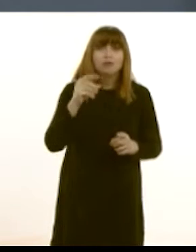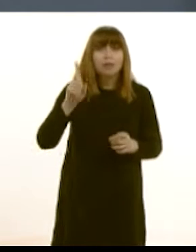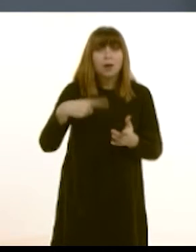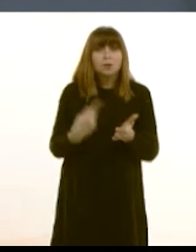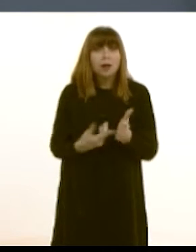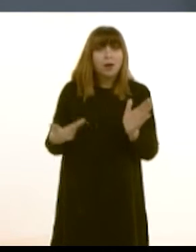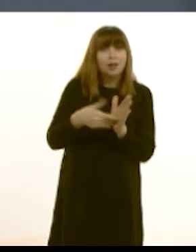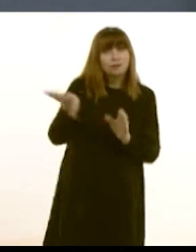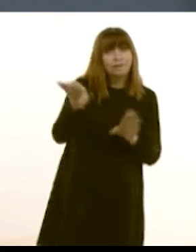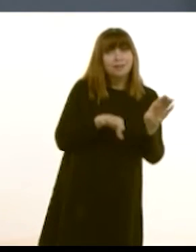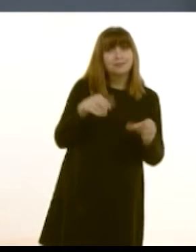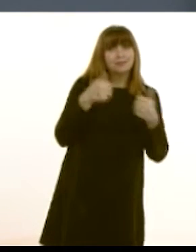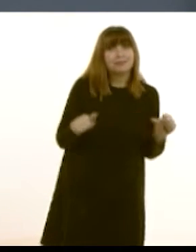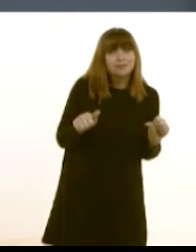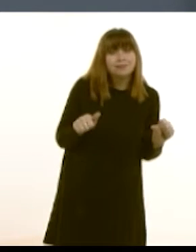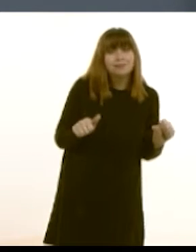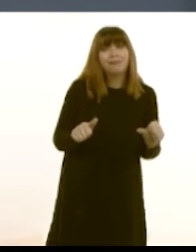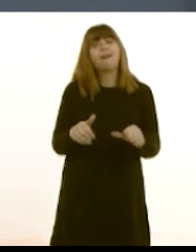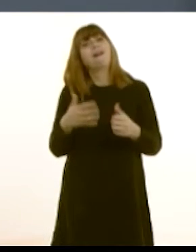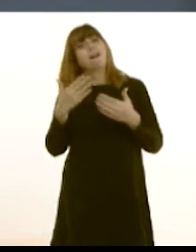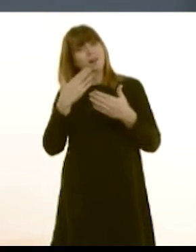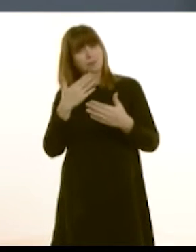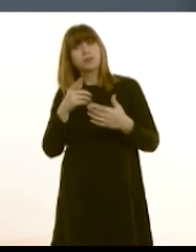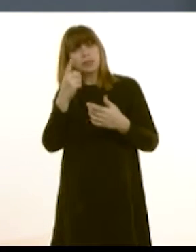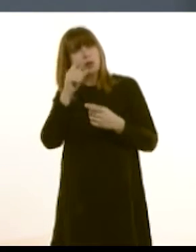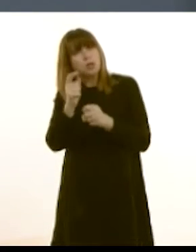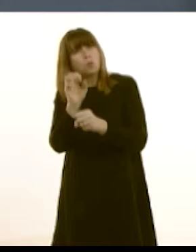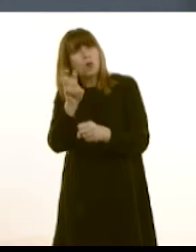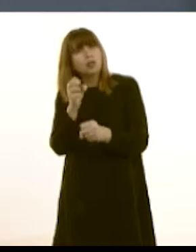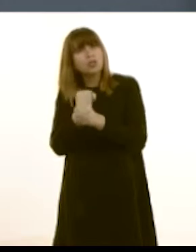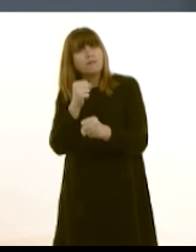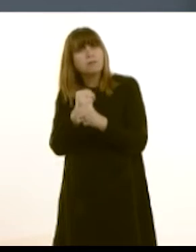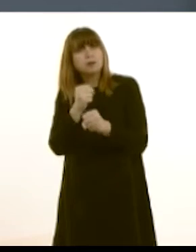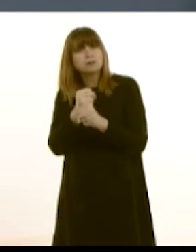additional funding. First Minister, can you outline what measures the Welsh Government is undertaking to promote